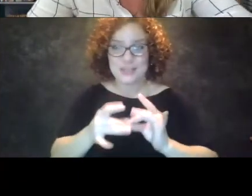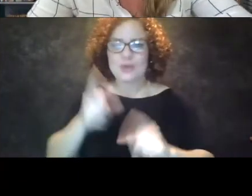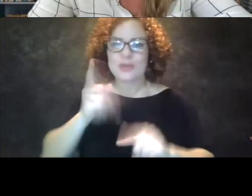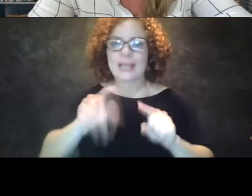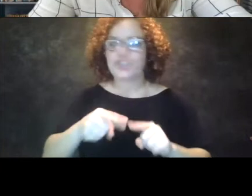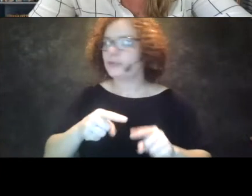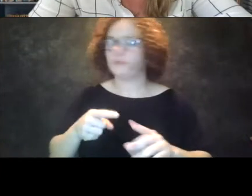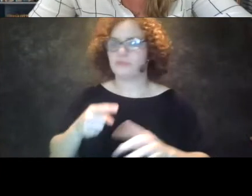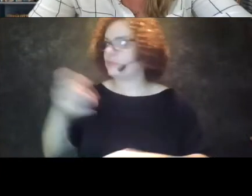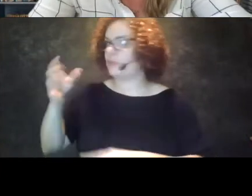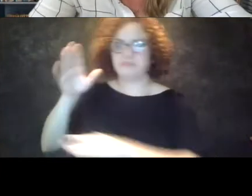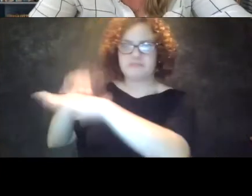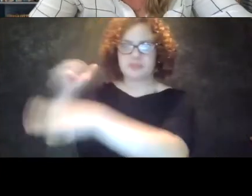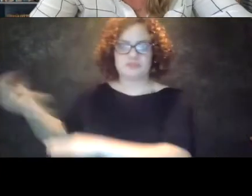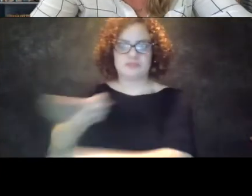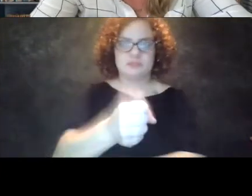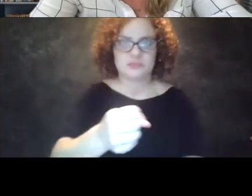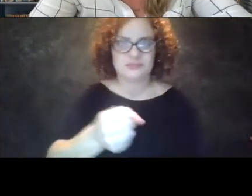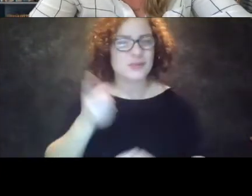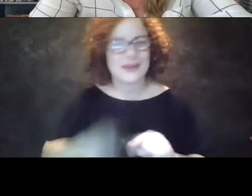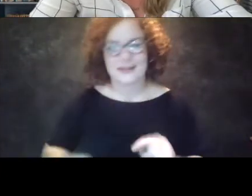kind of thinking about this with swimming. If you're going to teach someone to swim,